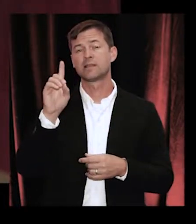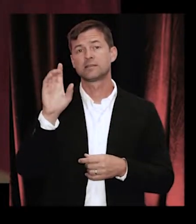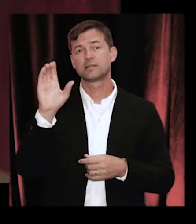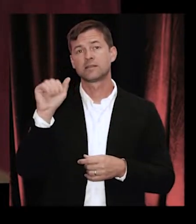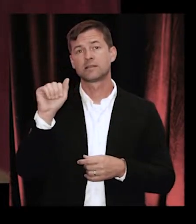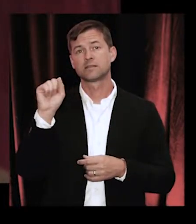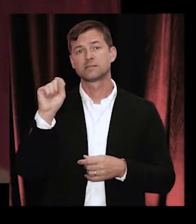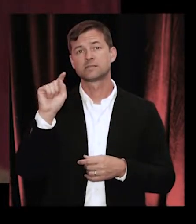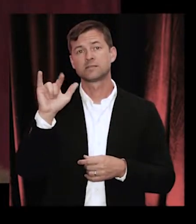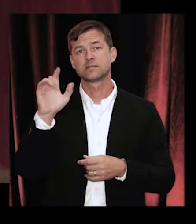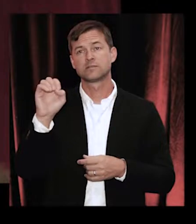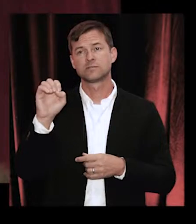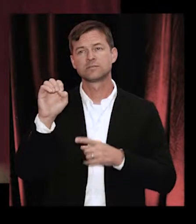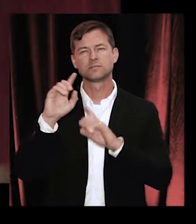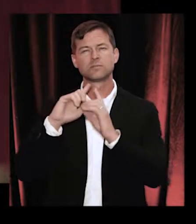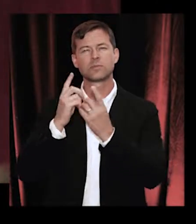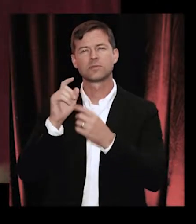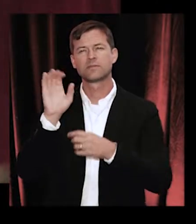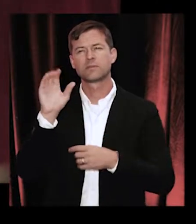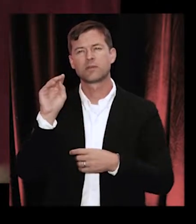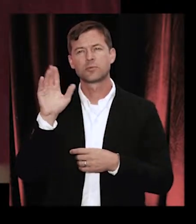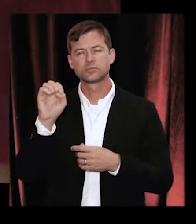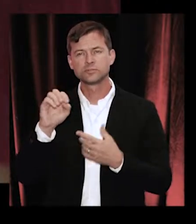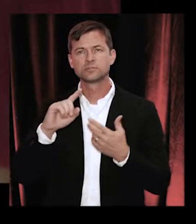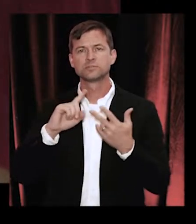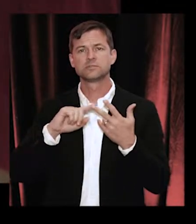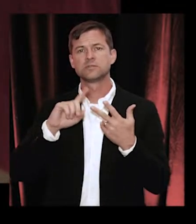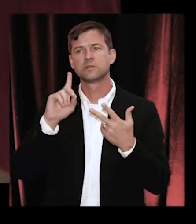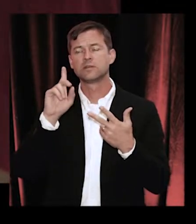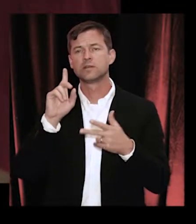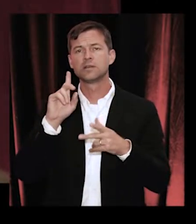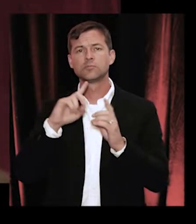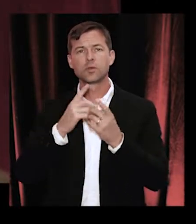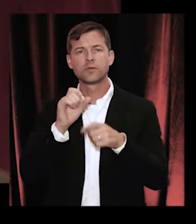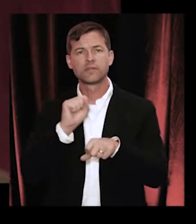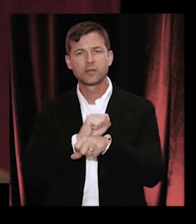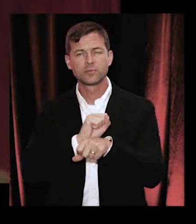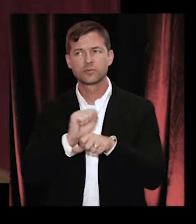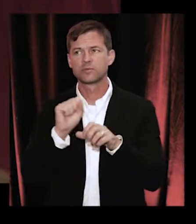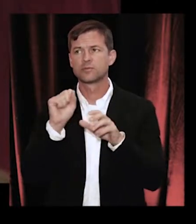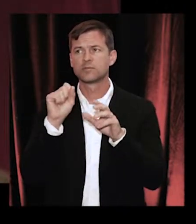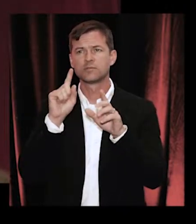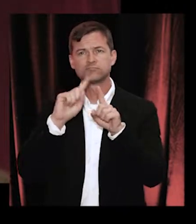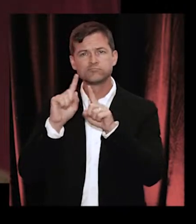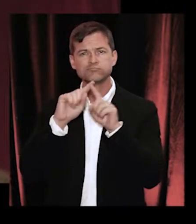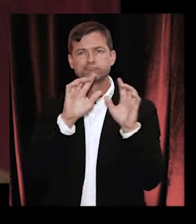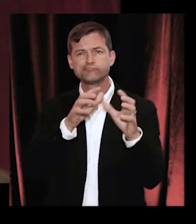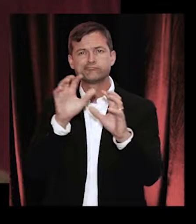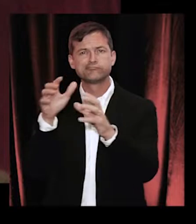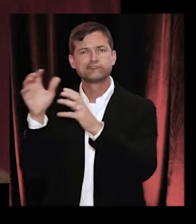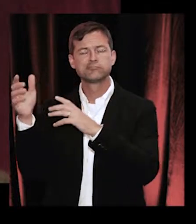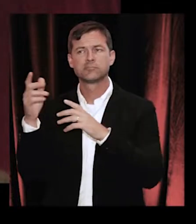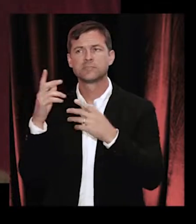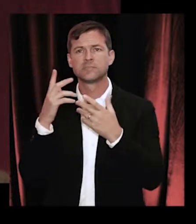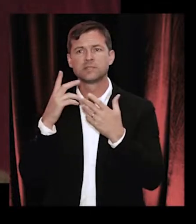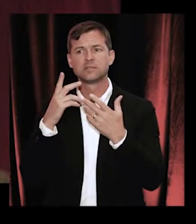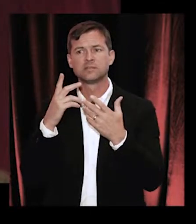the Department of Commerce, the Department of Labor, all of these workforce initiatives we couldn't do without you.